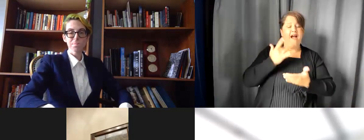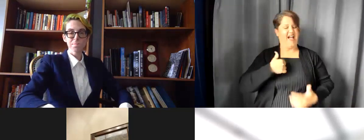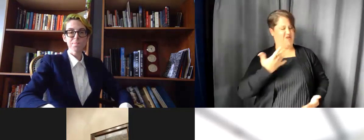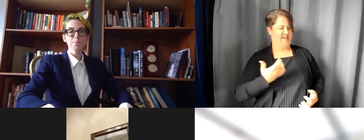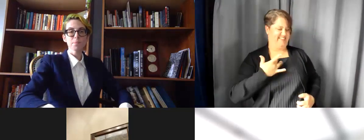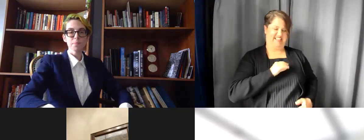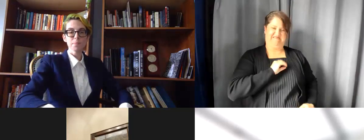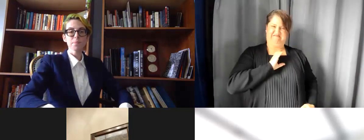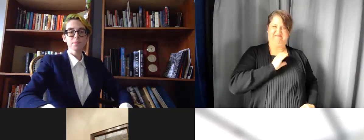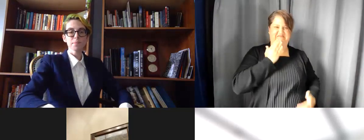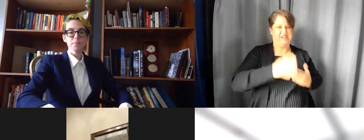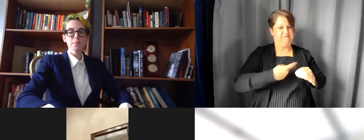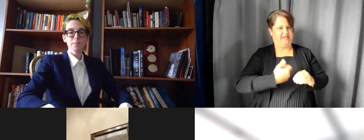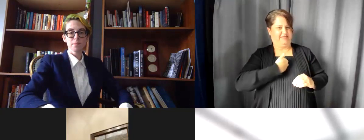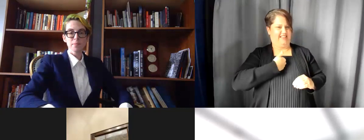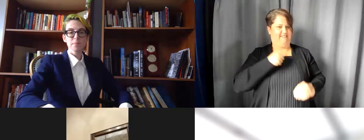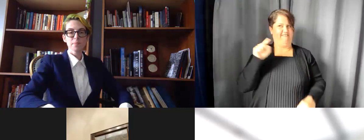Jordan Radford: and that's